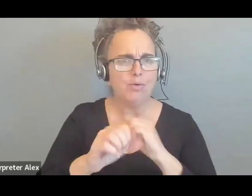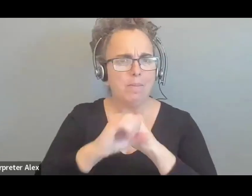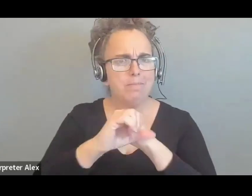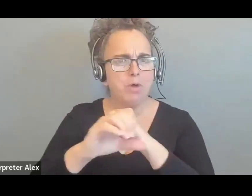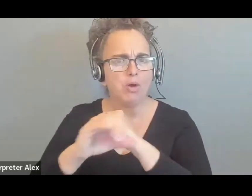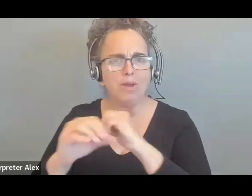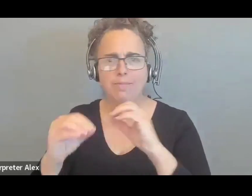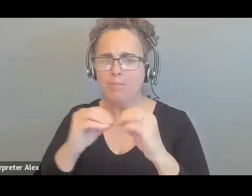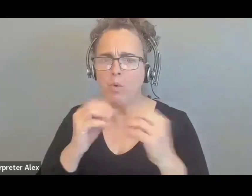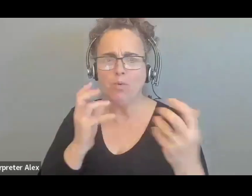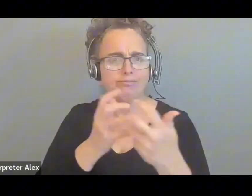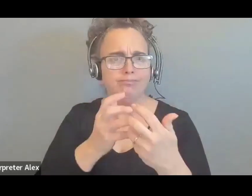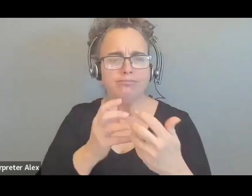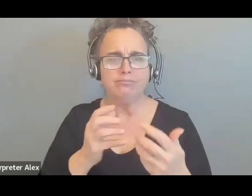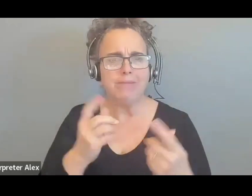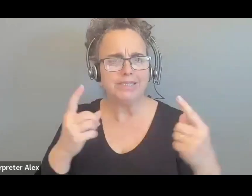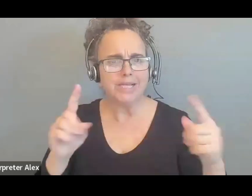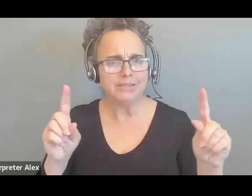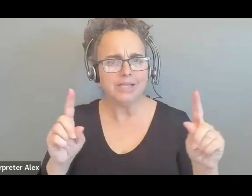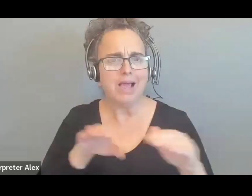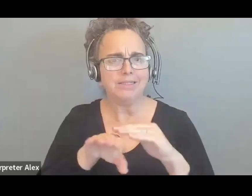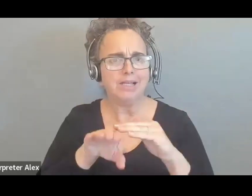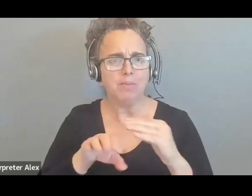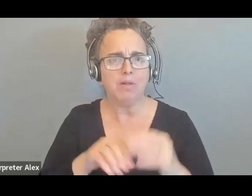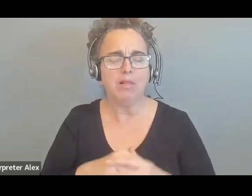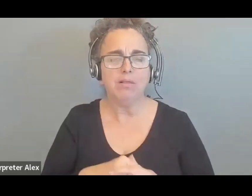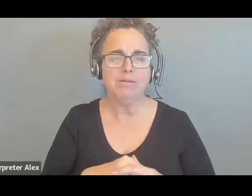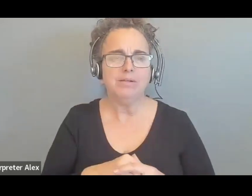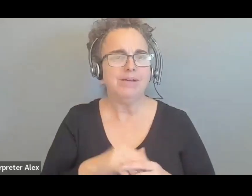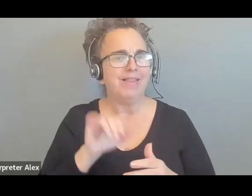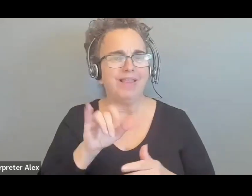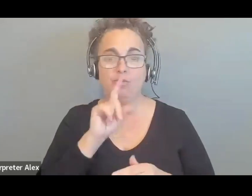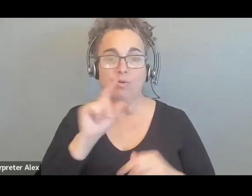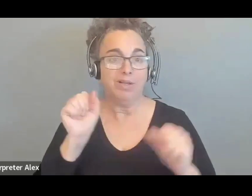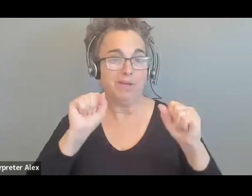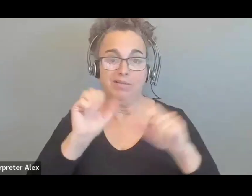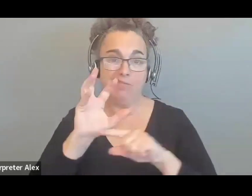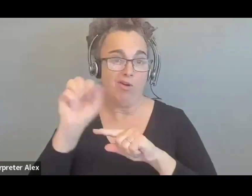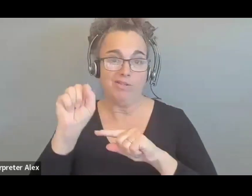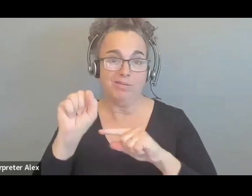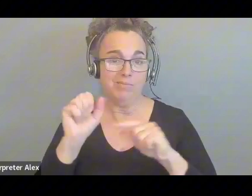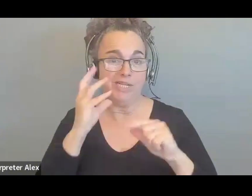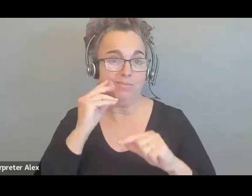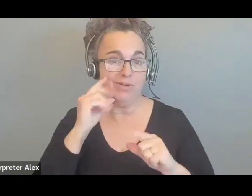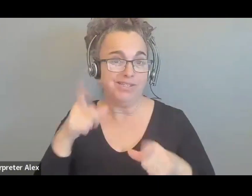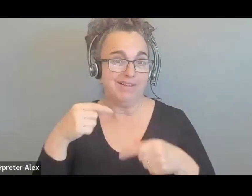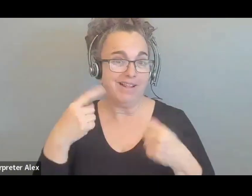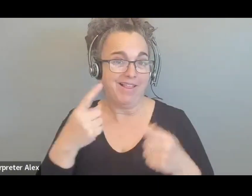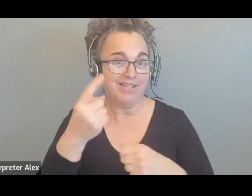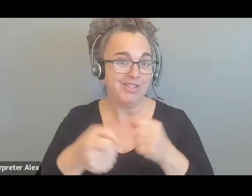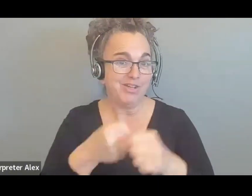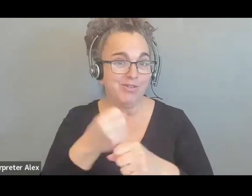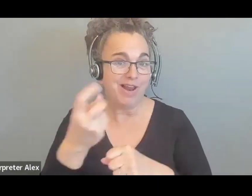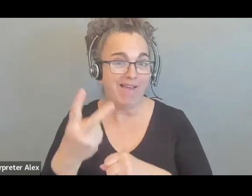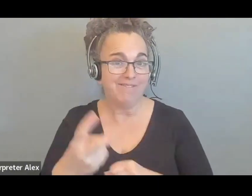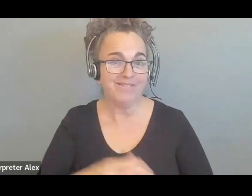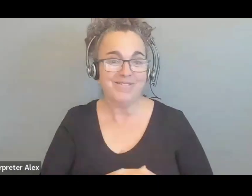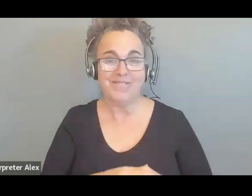and our story more accessible has just been such an awesome experience the last year and a half. So very happy to be here.